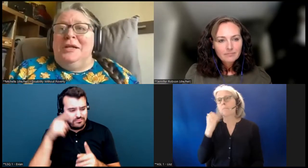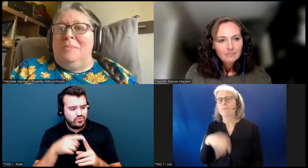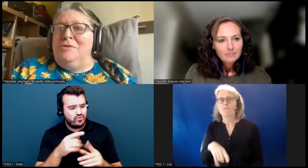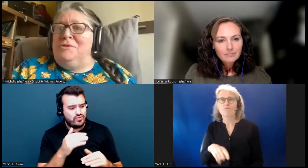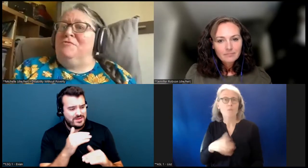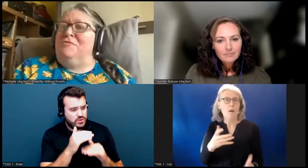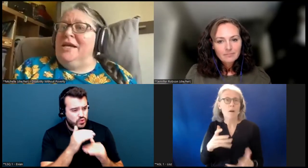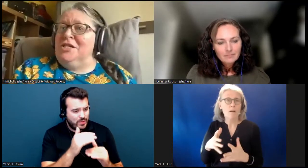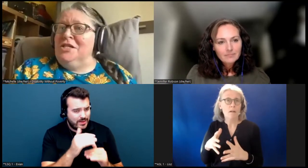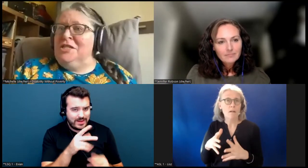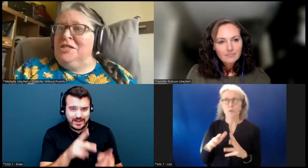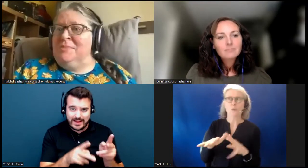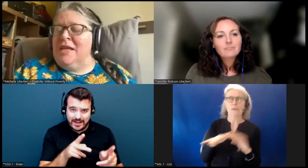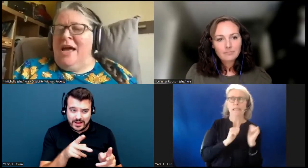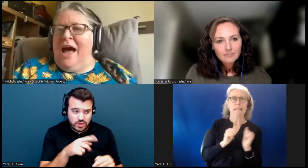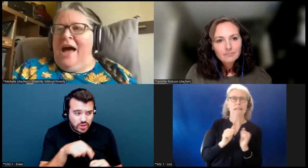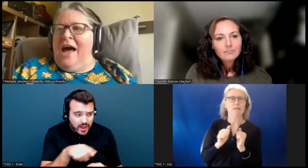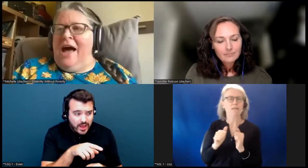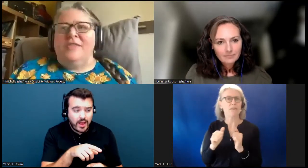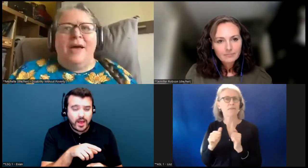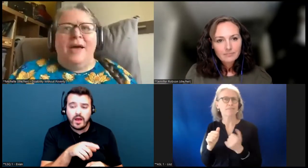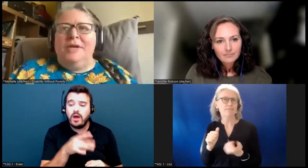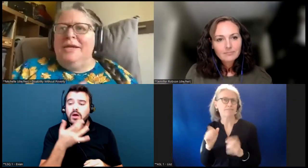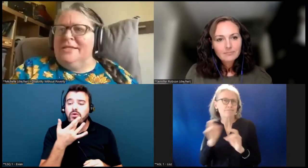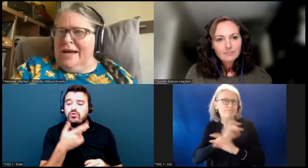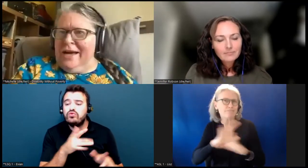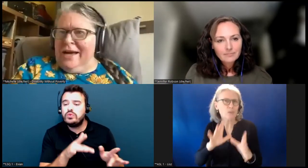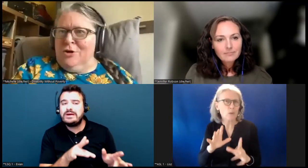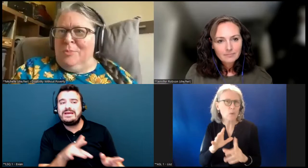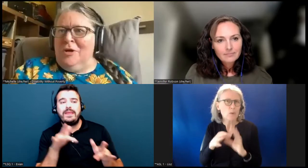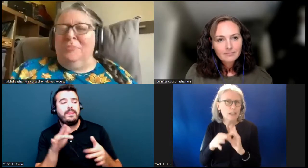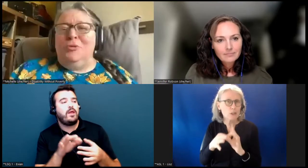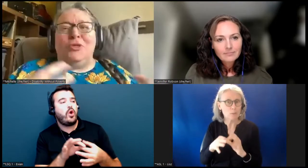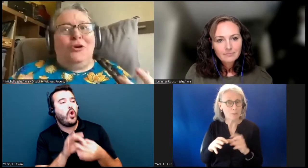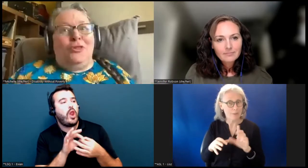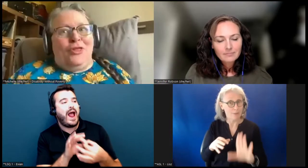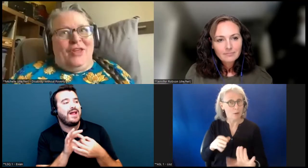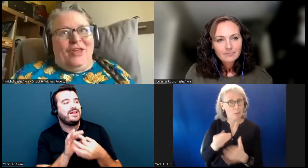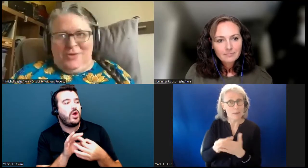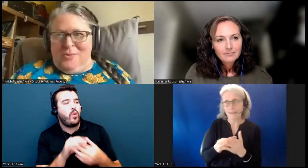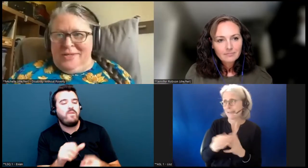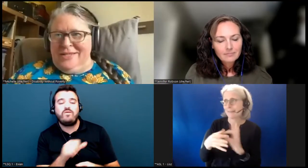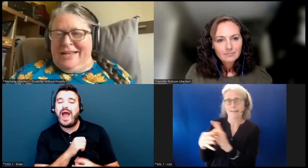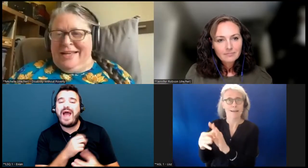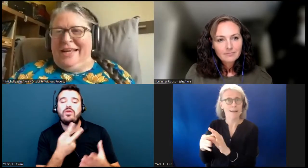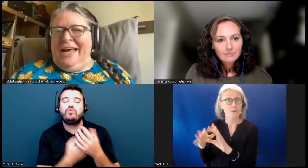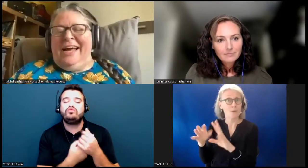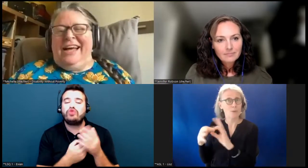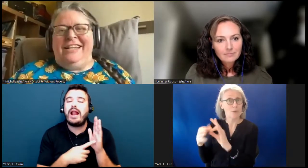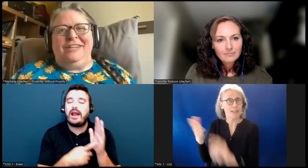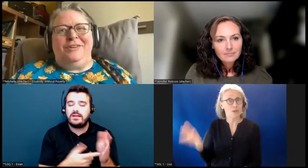ABUSIVE RELATIONSHIPS AND THEIR MONEY IS TIED UP. BUT THE OTHER THING THAT WE SEE AND, YOU